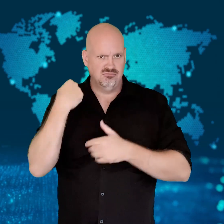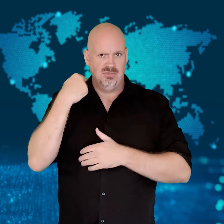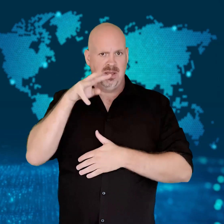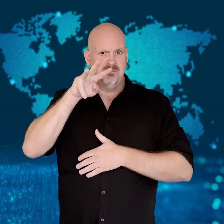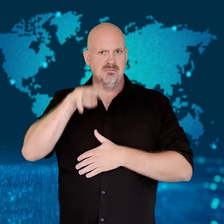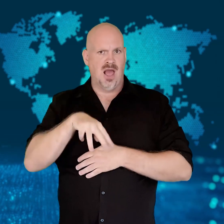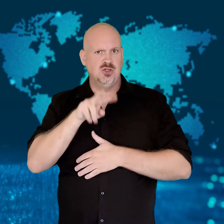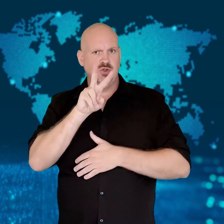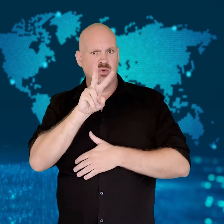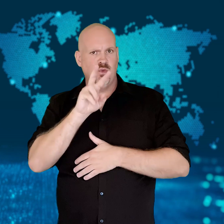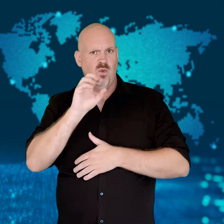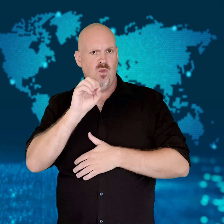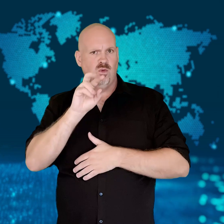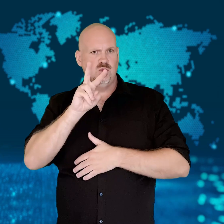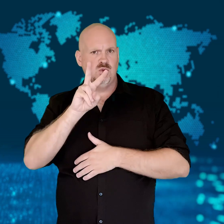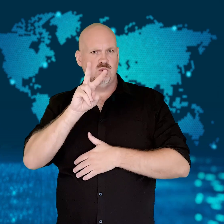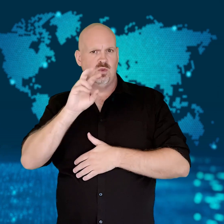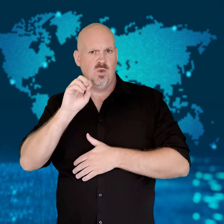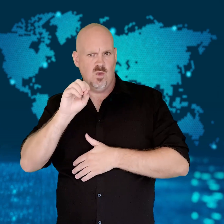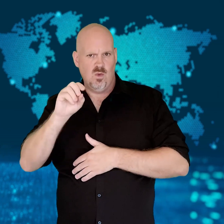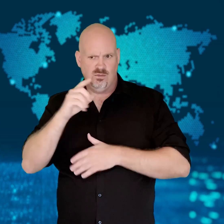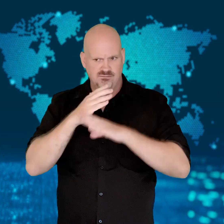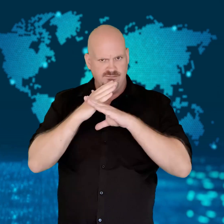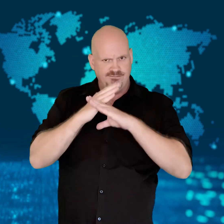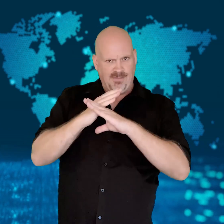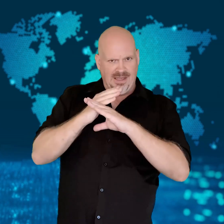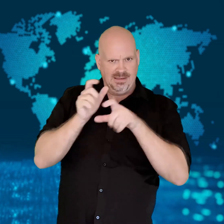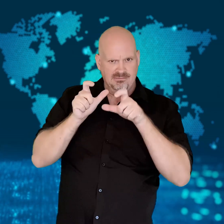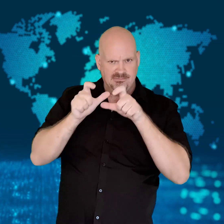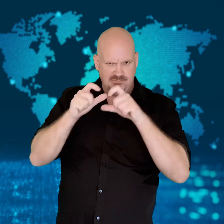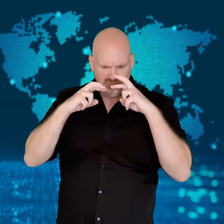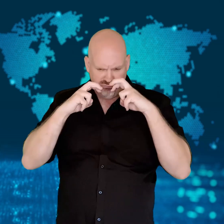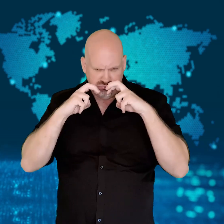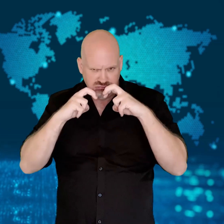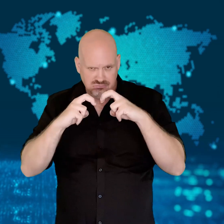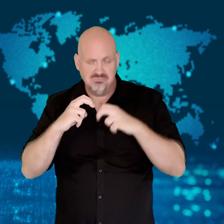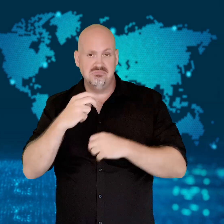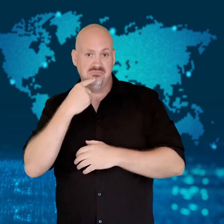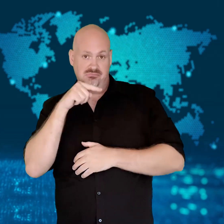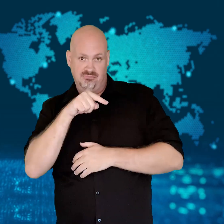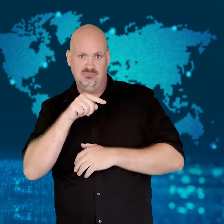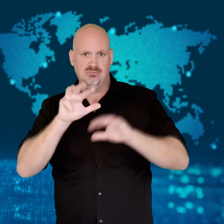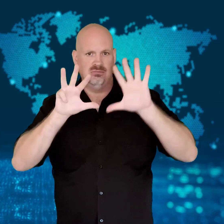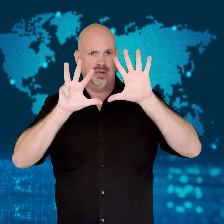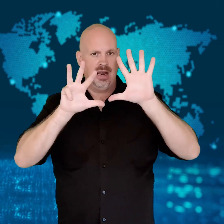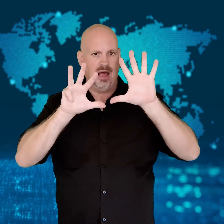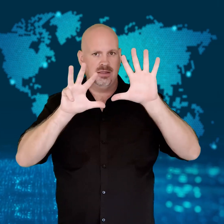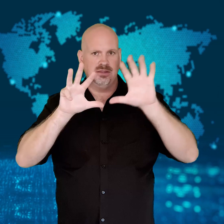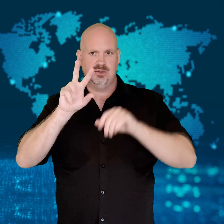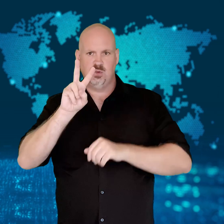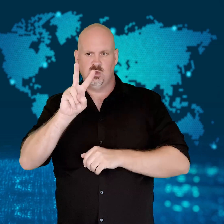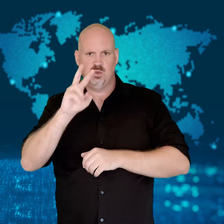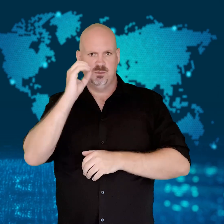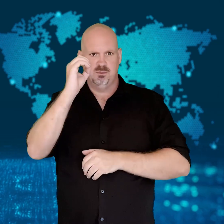and 58% effective in preventing severe infection.